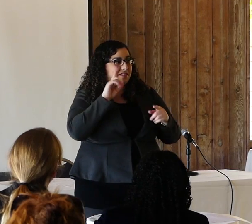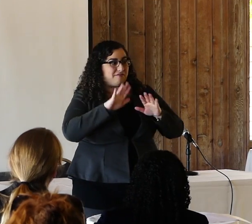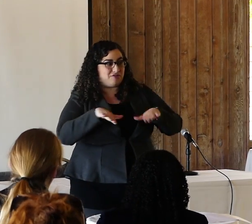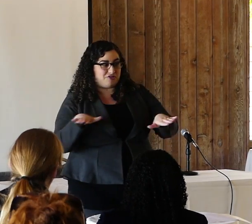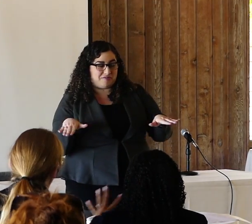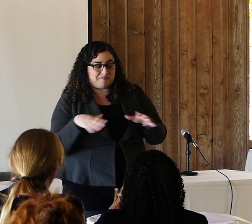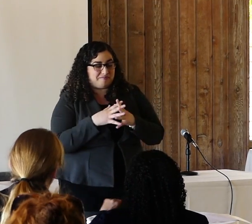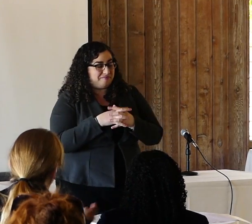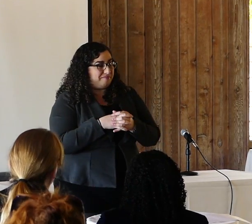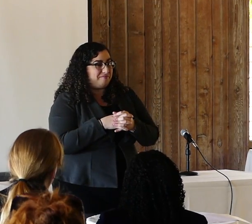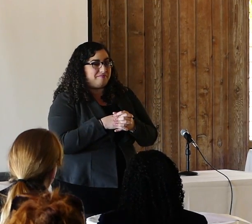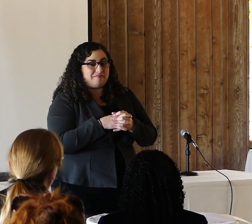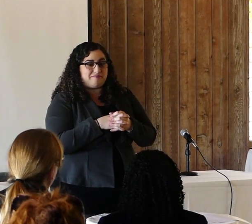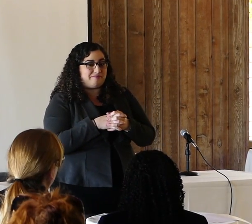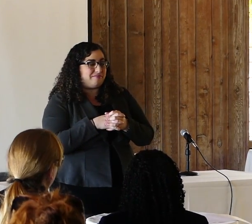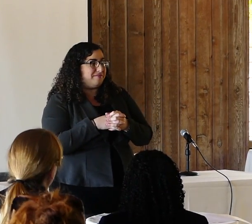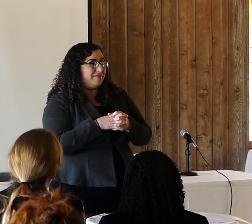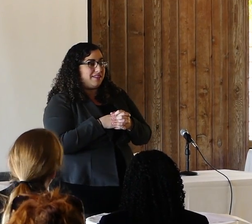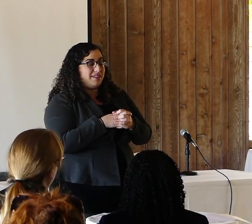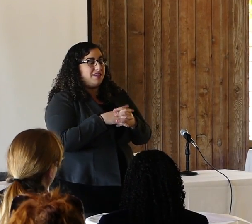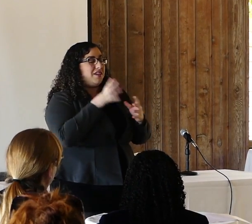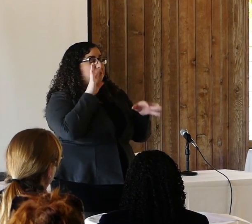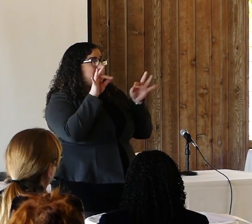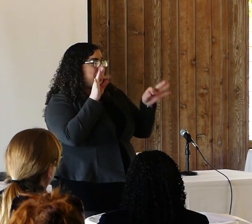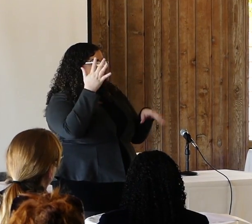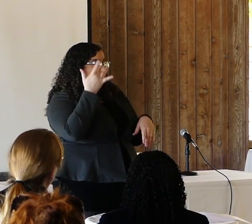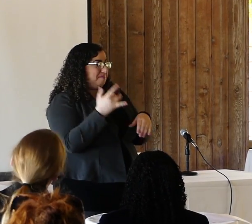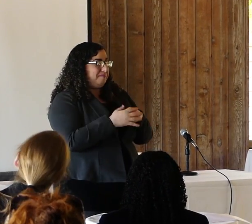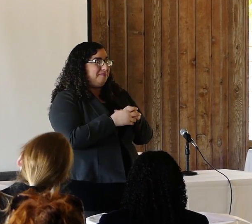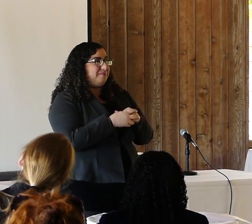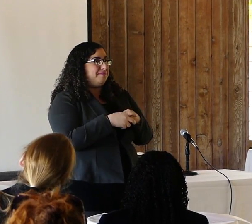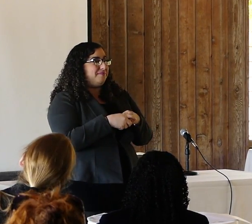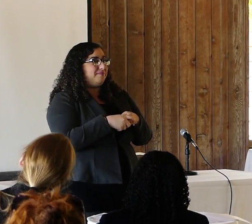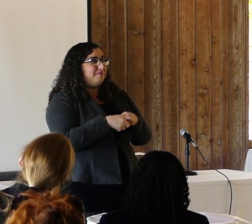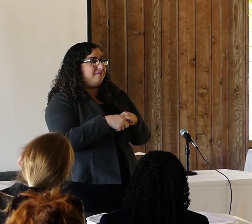education system to be honest with you. It's really unfair to a lot of Deaf children.